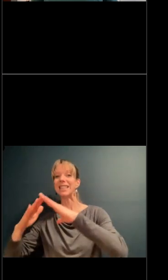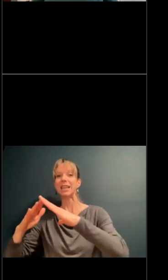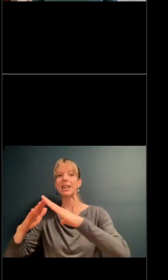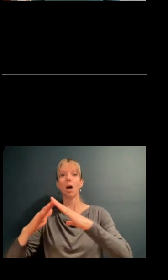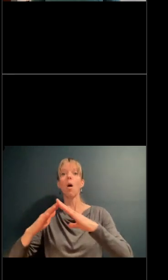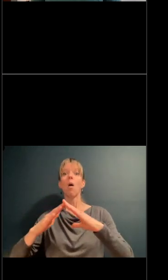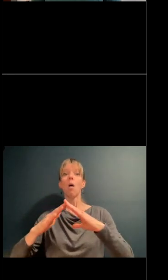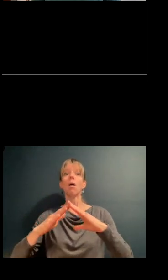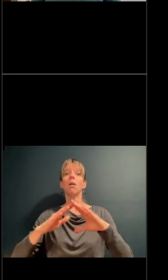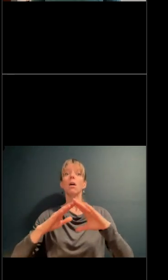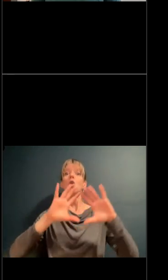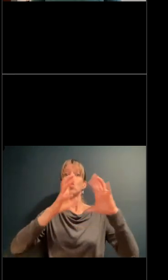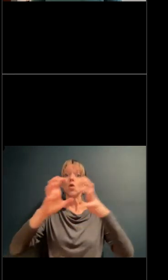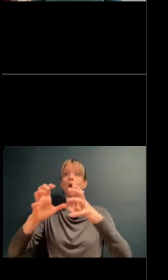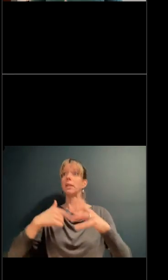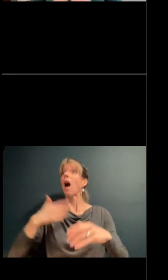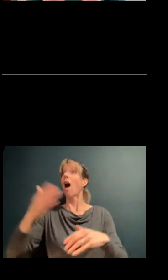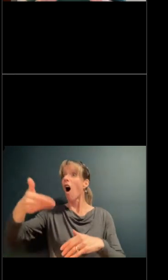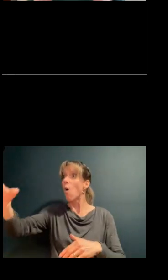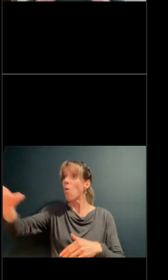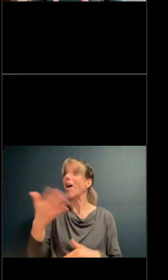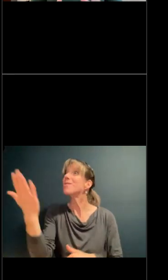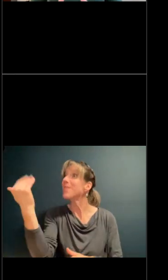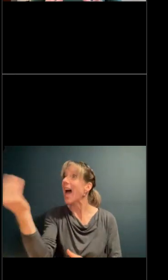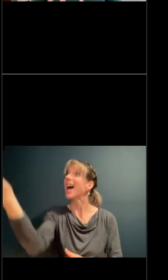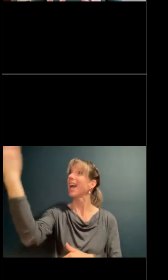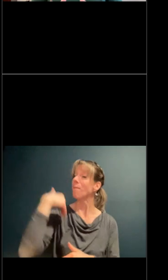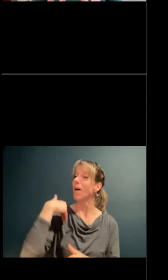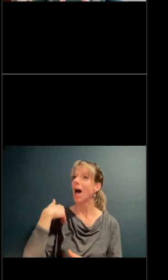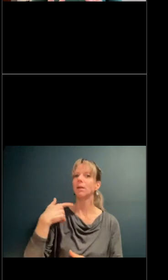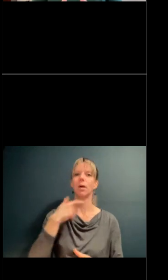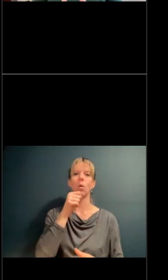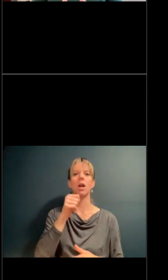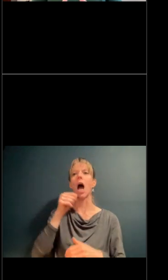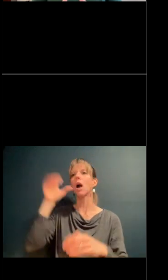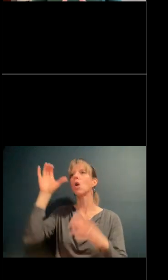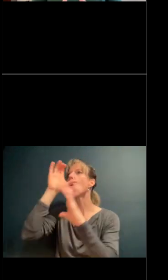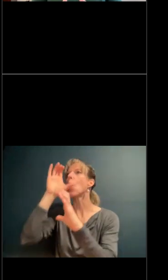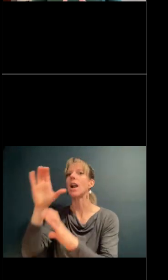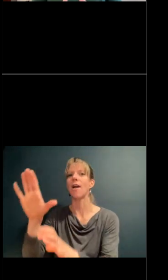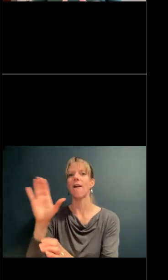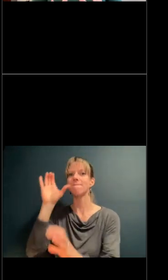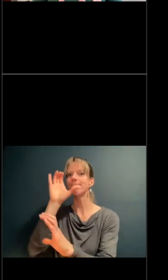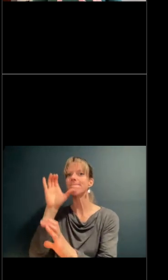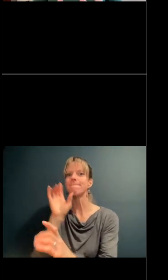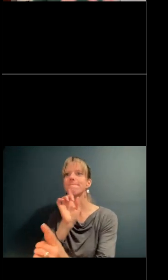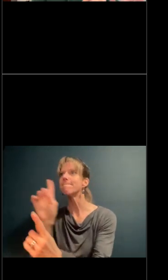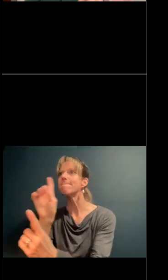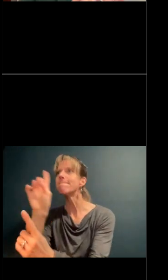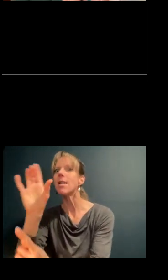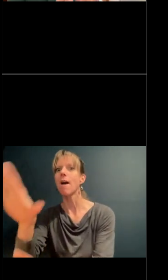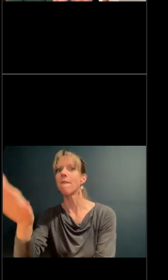welcome people when they arrive. But they are not pursuing people who are not yet there. That is the difference between public schools